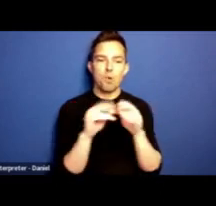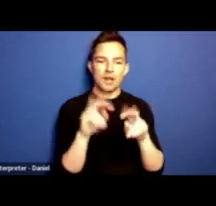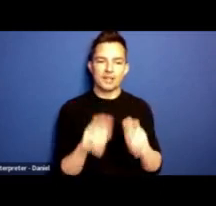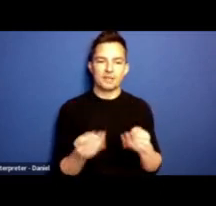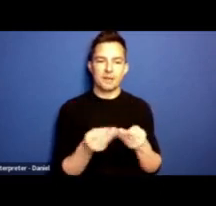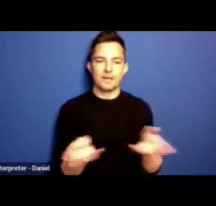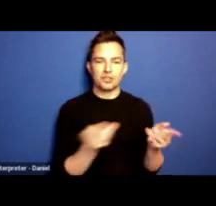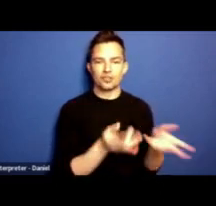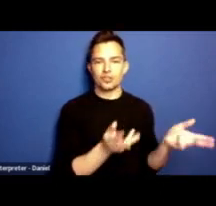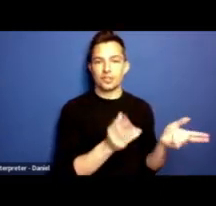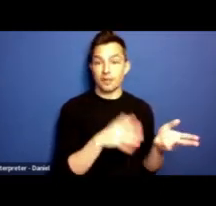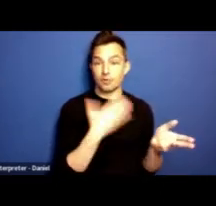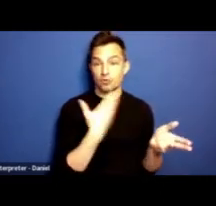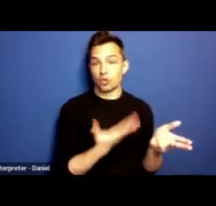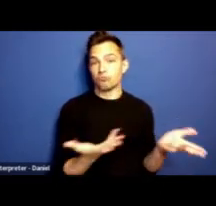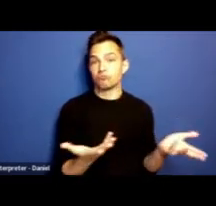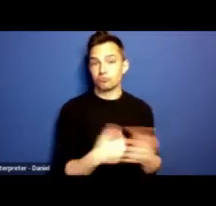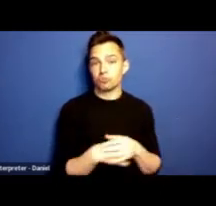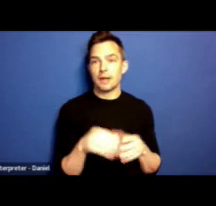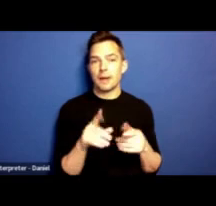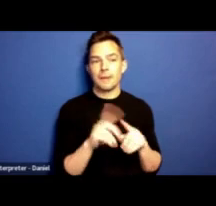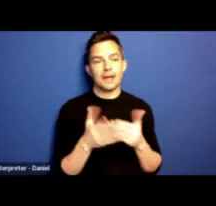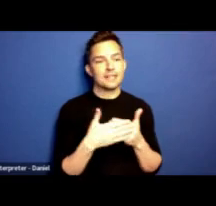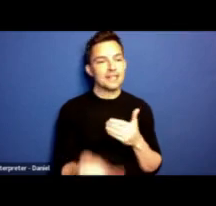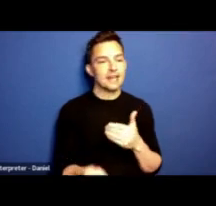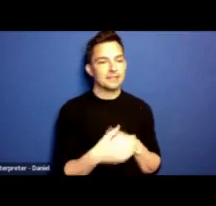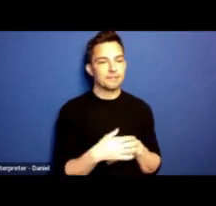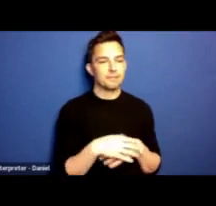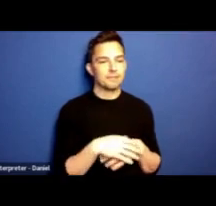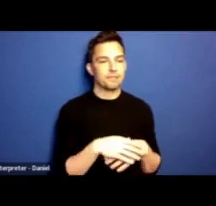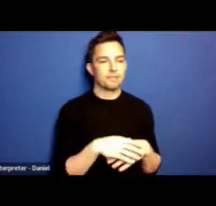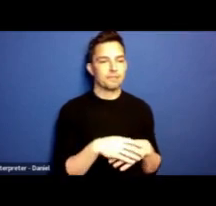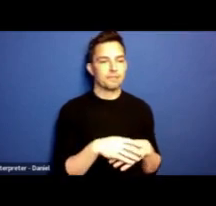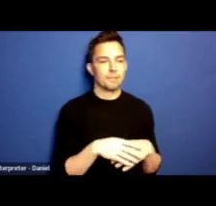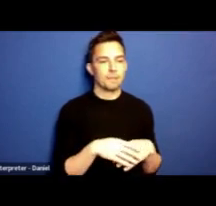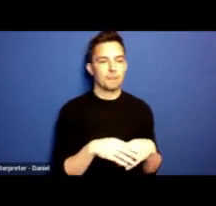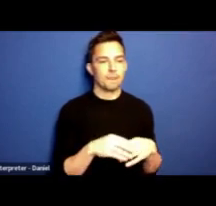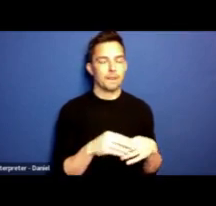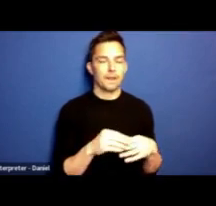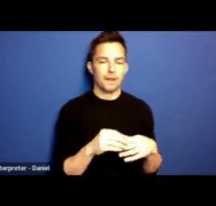which was good. But next, from at least it an epidemiologic